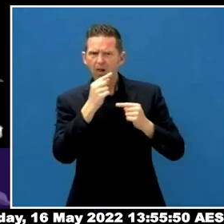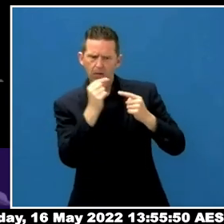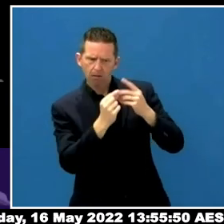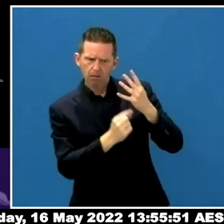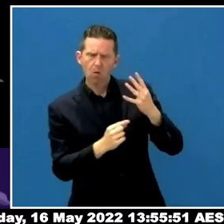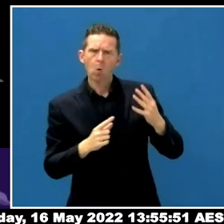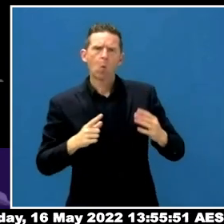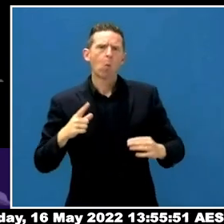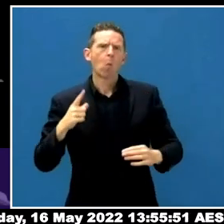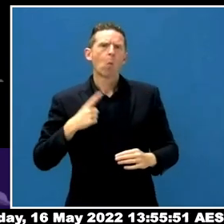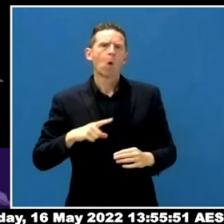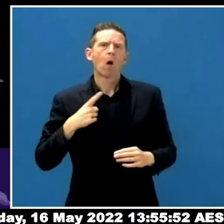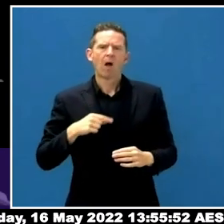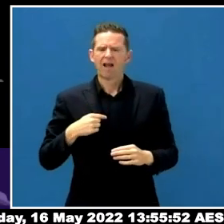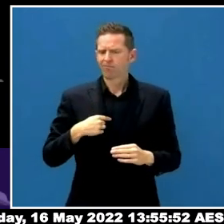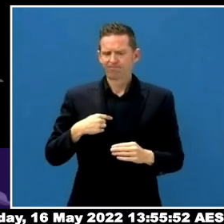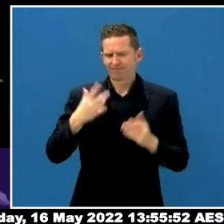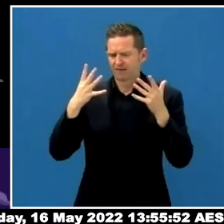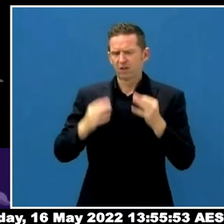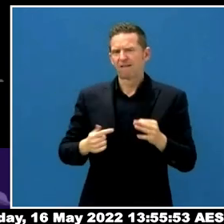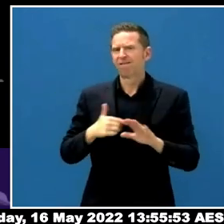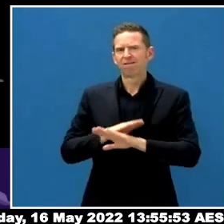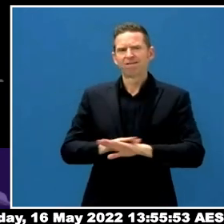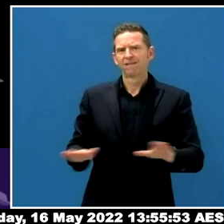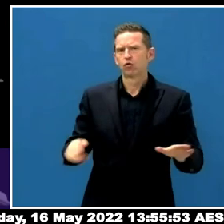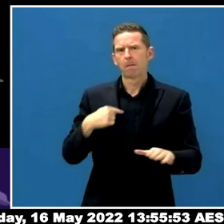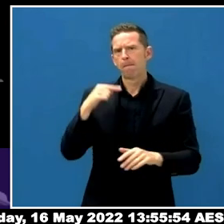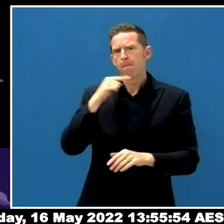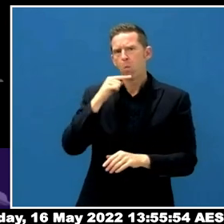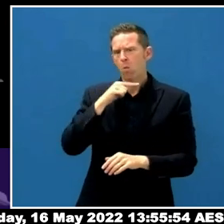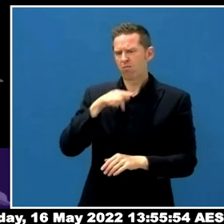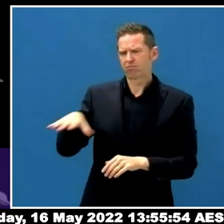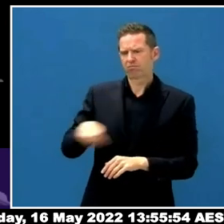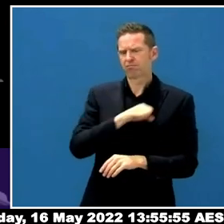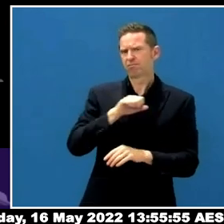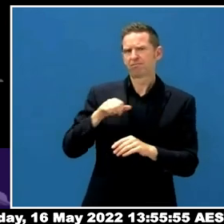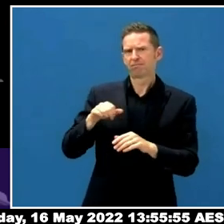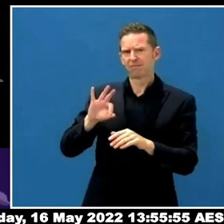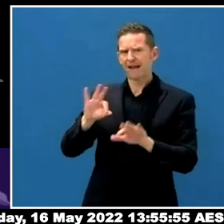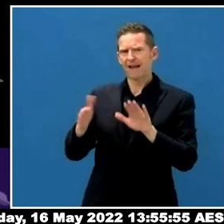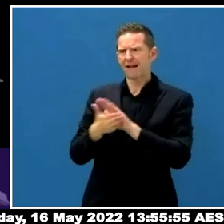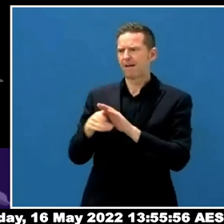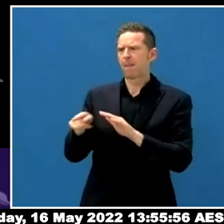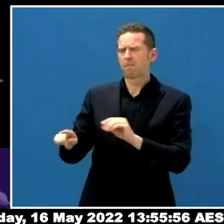out of Afford, and they were part of the reasons that I was pulling him out, due to